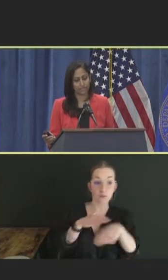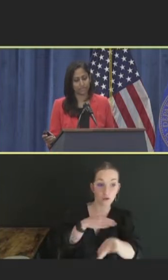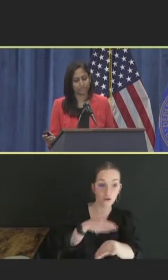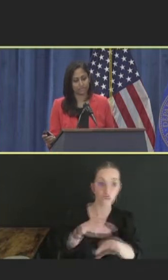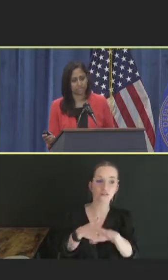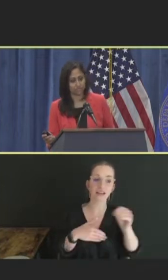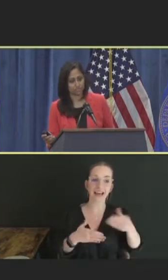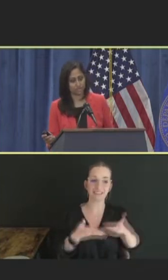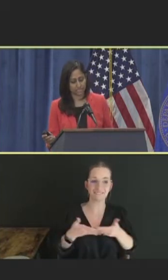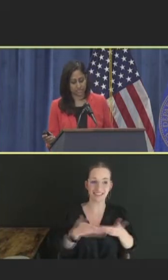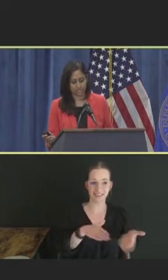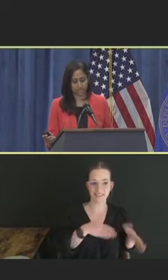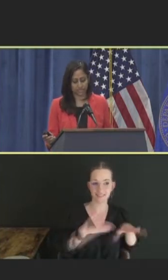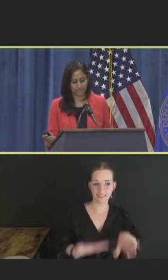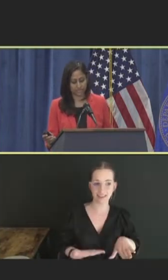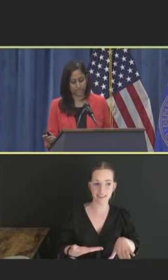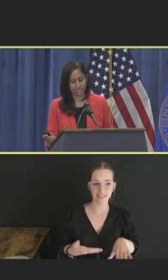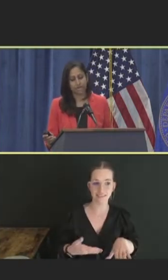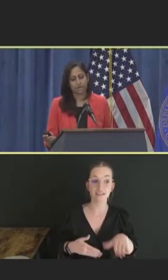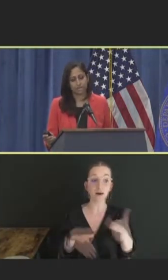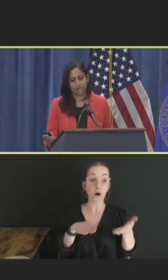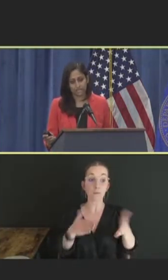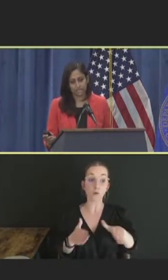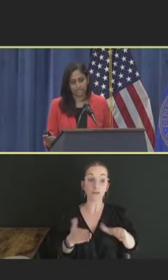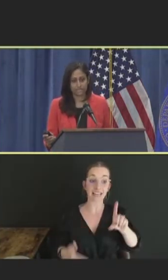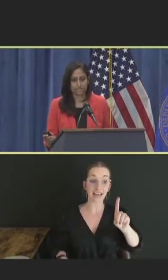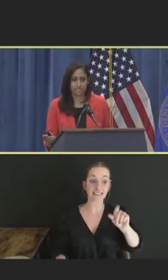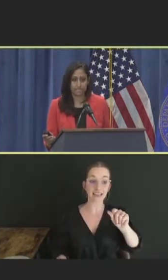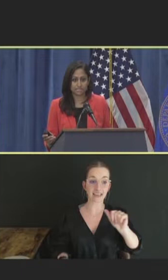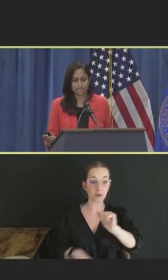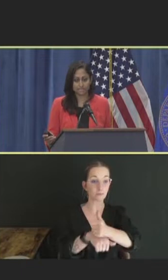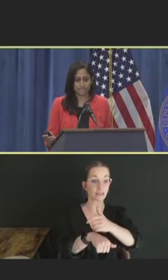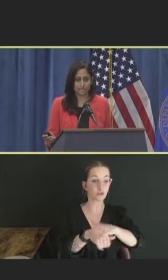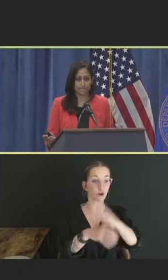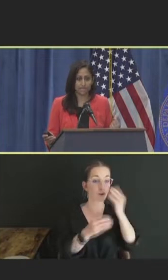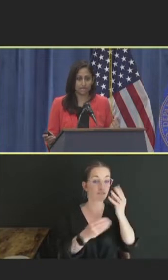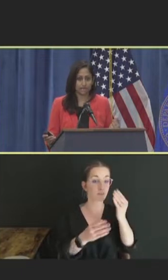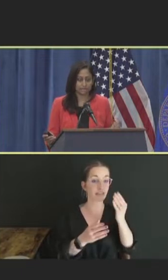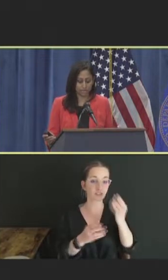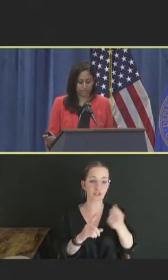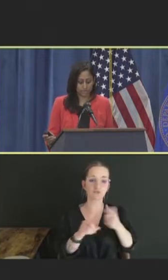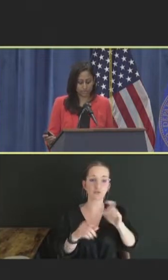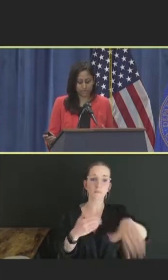information from all death certificates filed in the States, DC, and Territories.